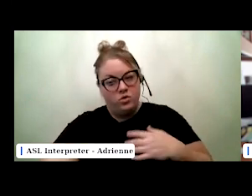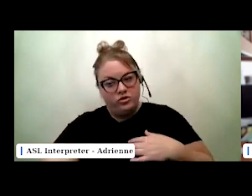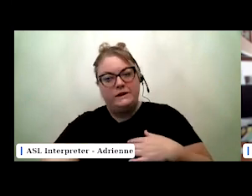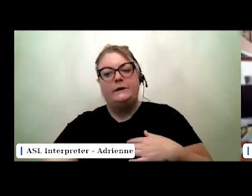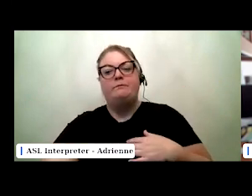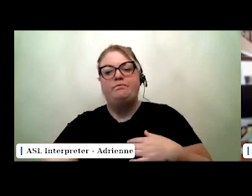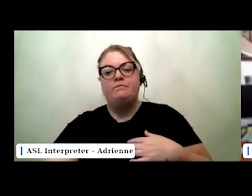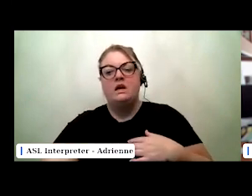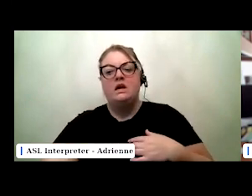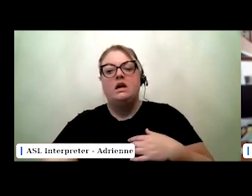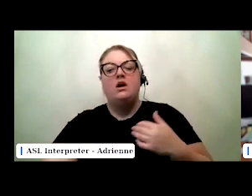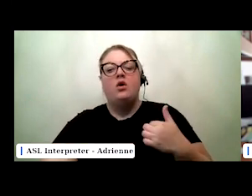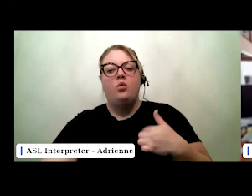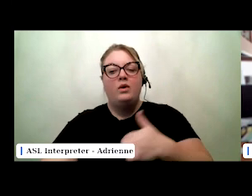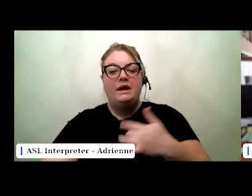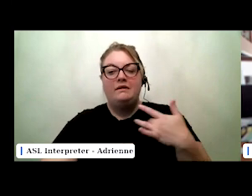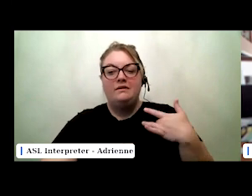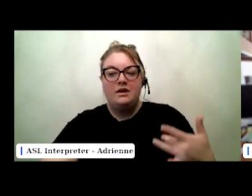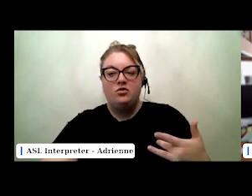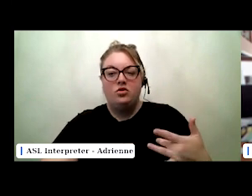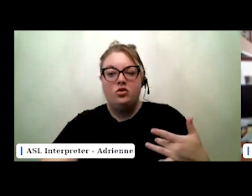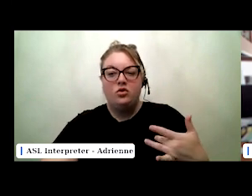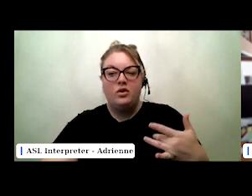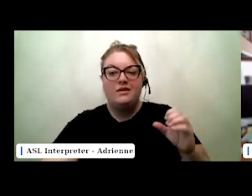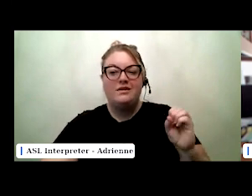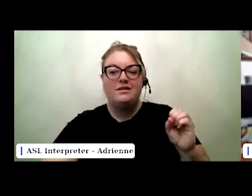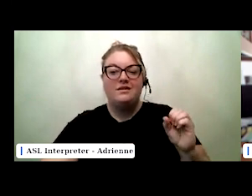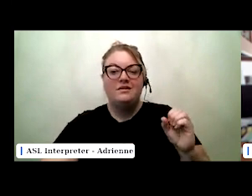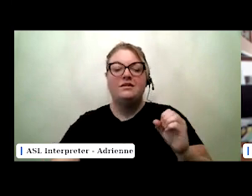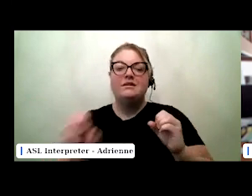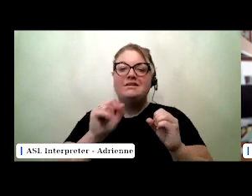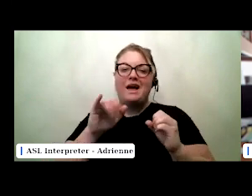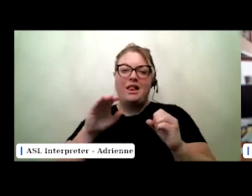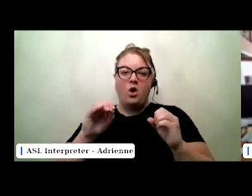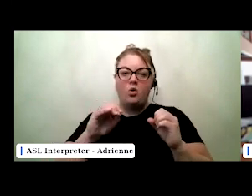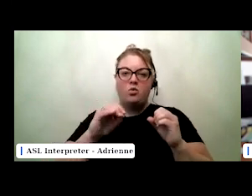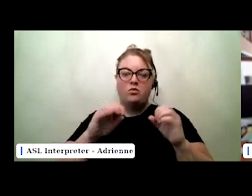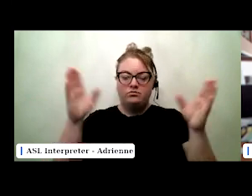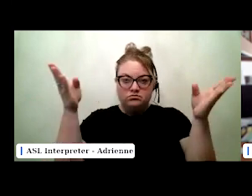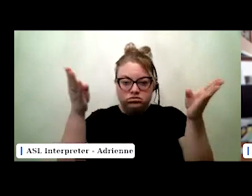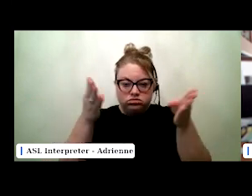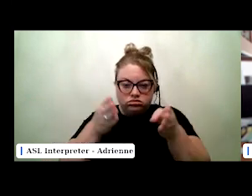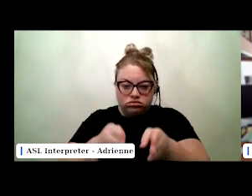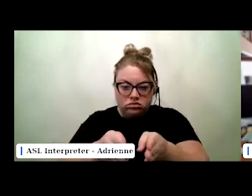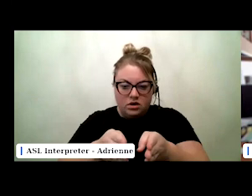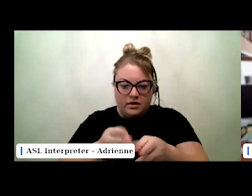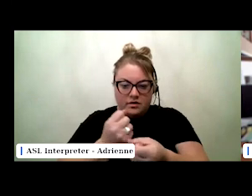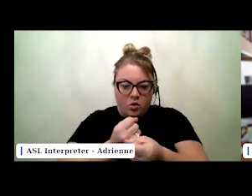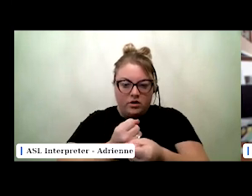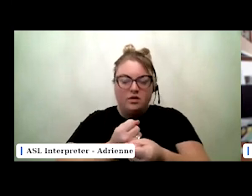Too often we silo our policies and programs rather than look for the integrated support that both paid and unpaid caregivers need.